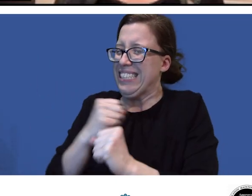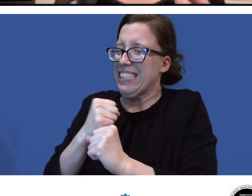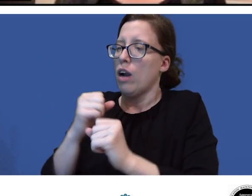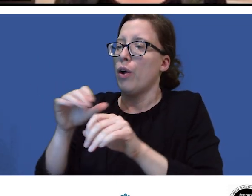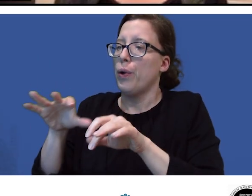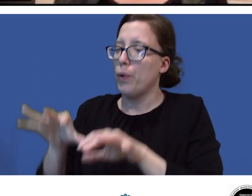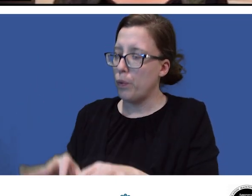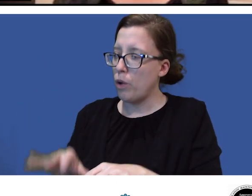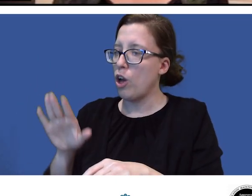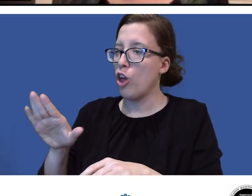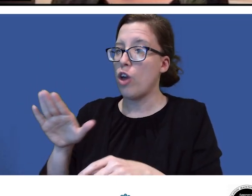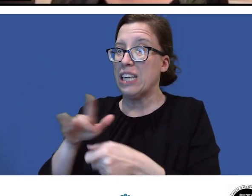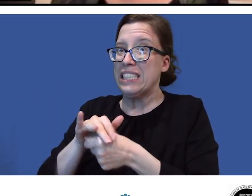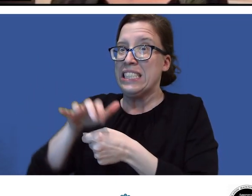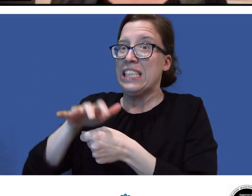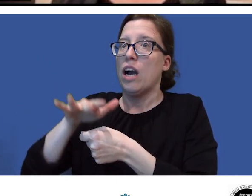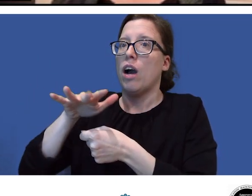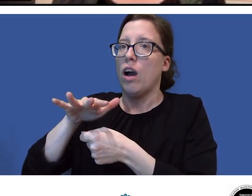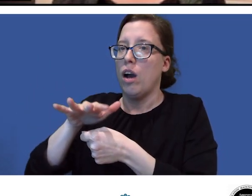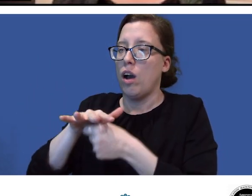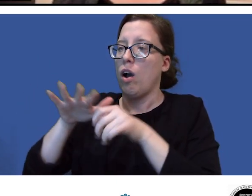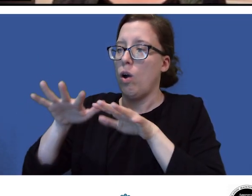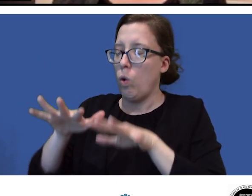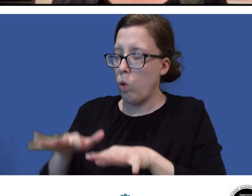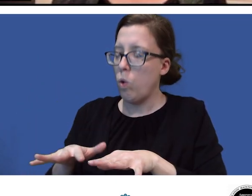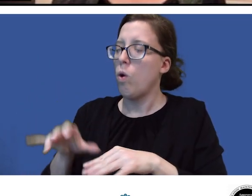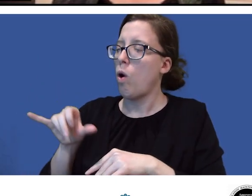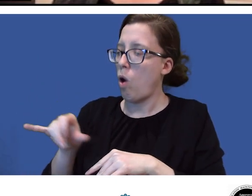It just feels good. Because you feel vulnerable and you